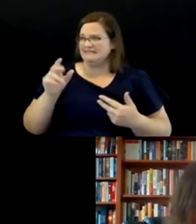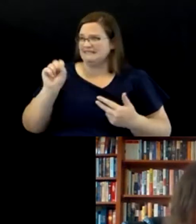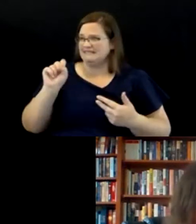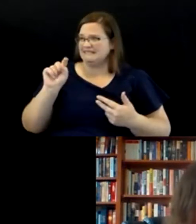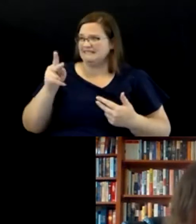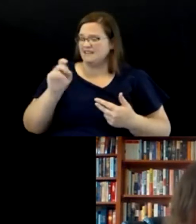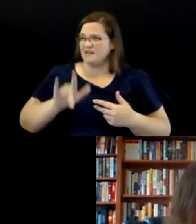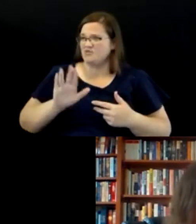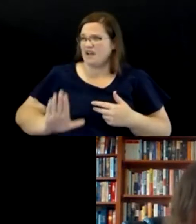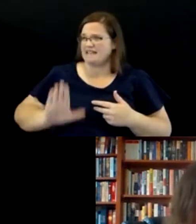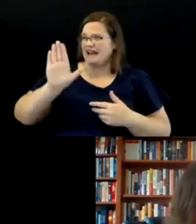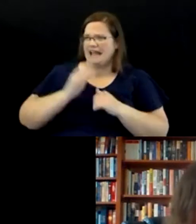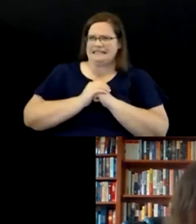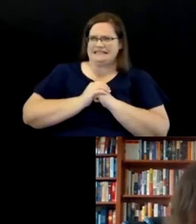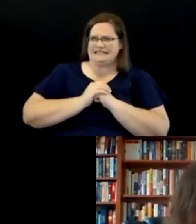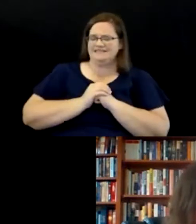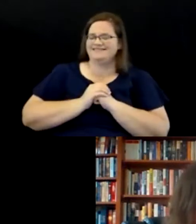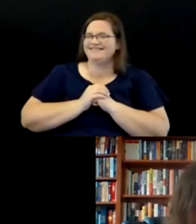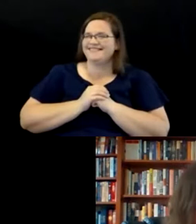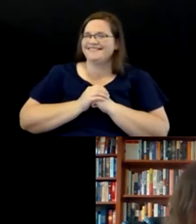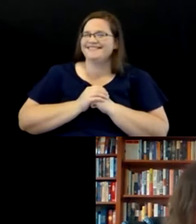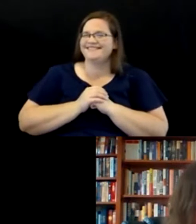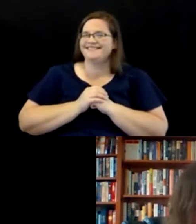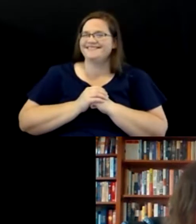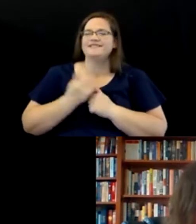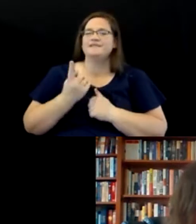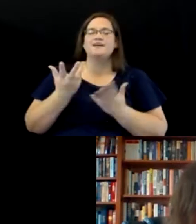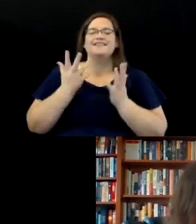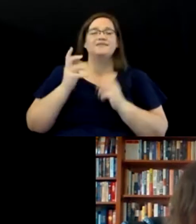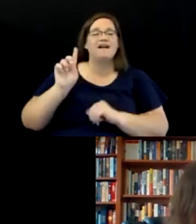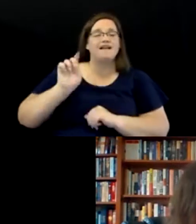functions. But if somebody wants to ask a question, either raise your hand or